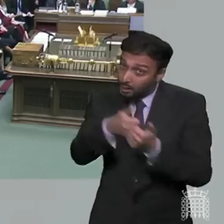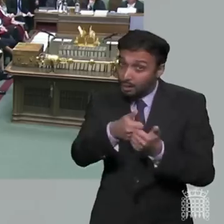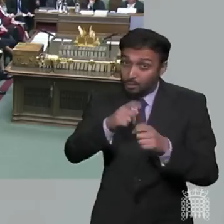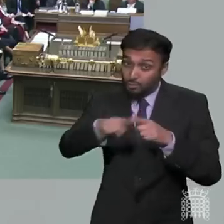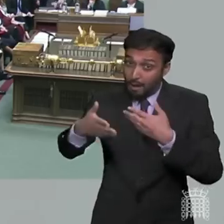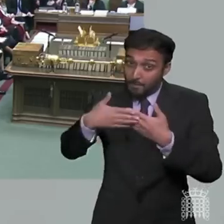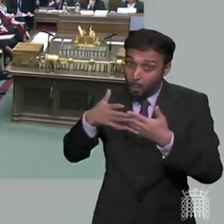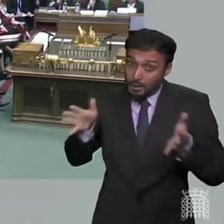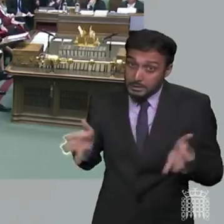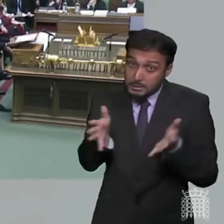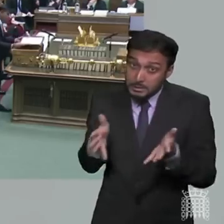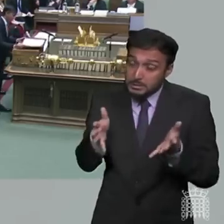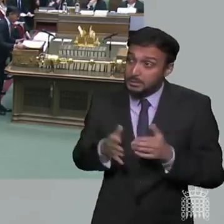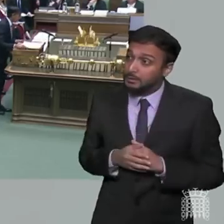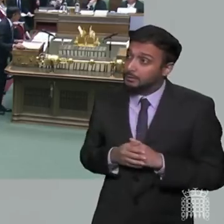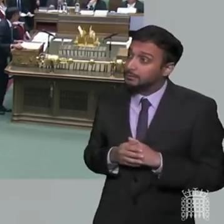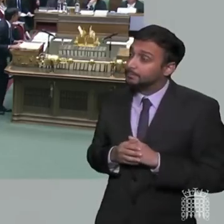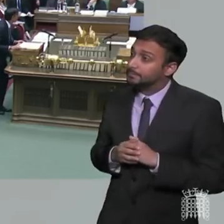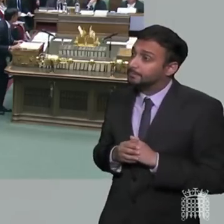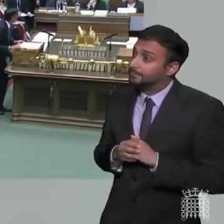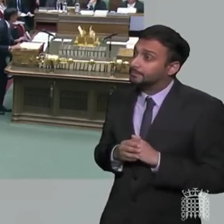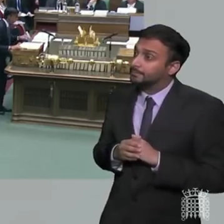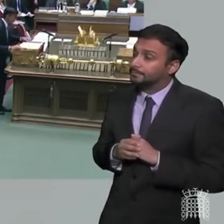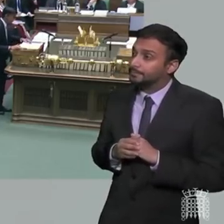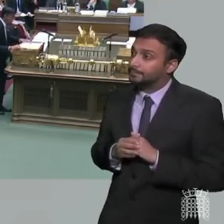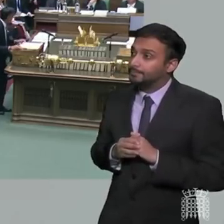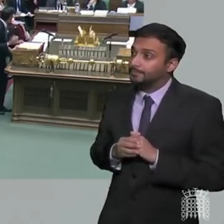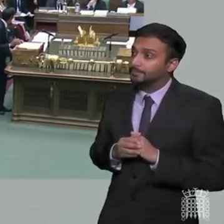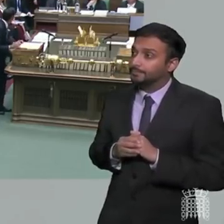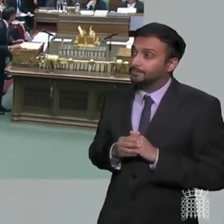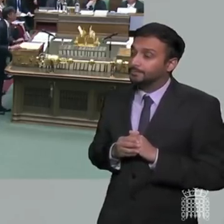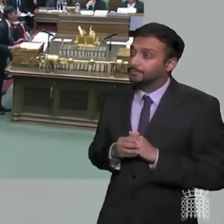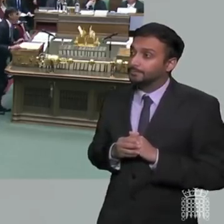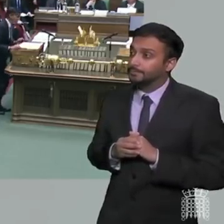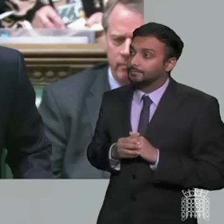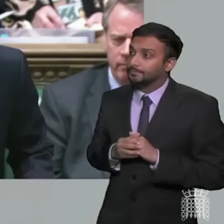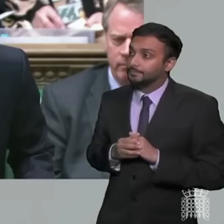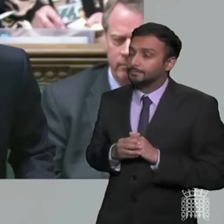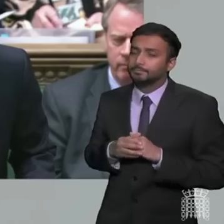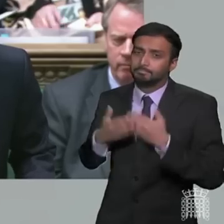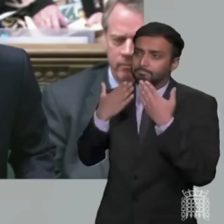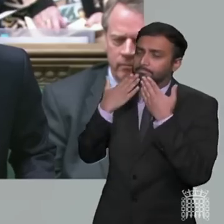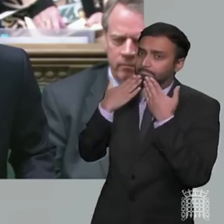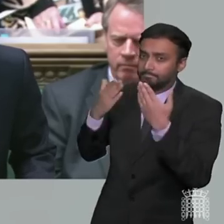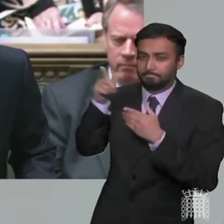The Prime Minister May I thank my hon. Friend for his continued campaigning on this important issue?